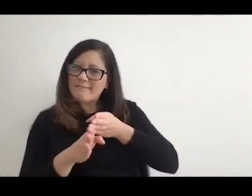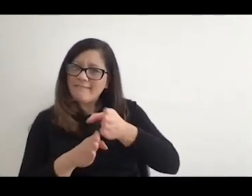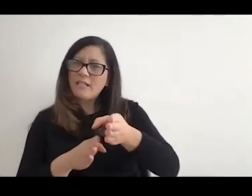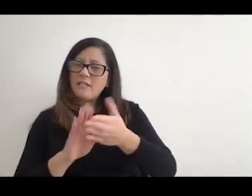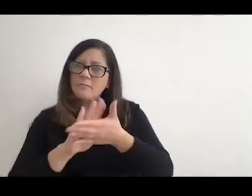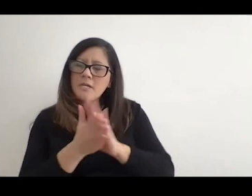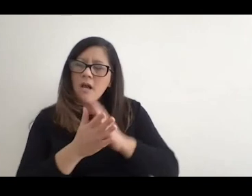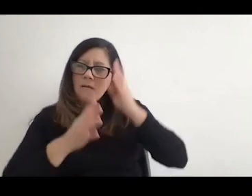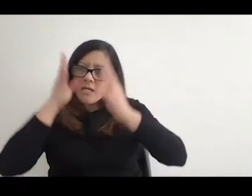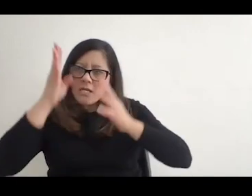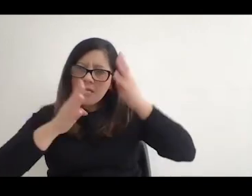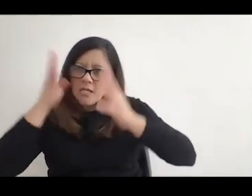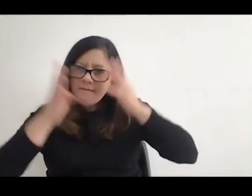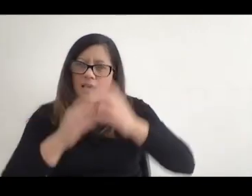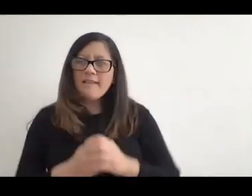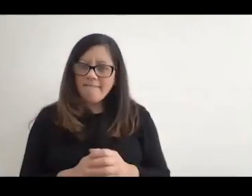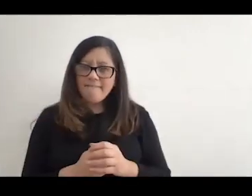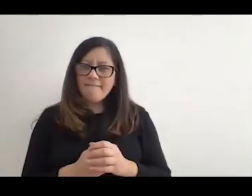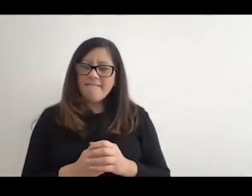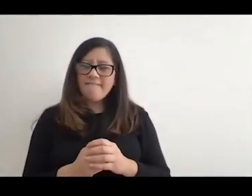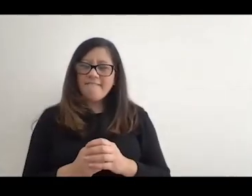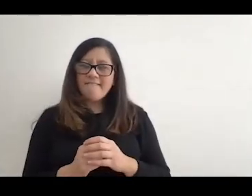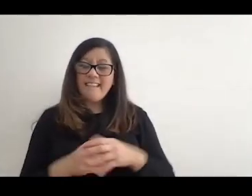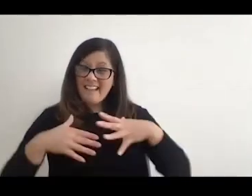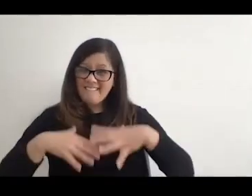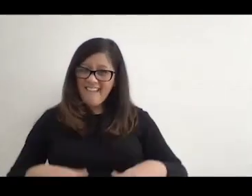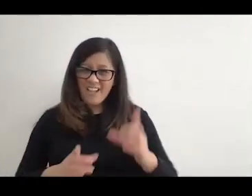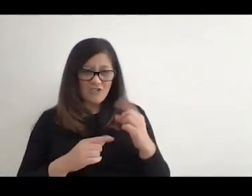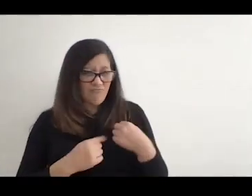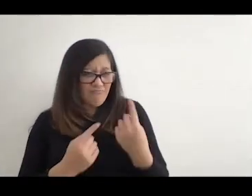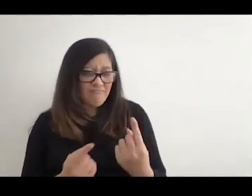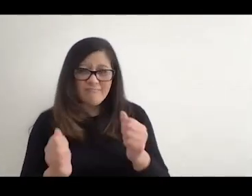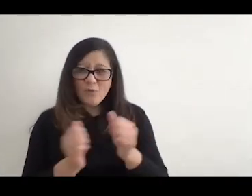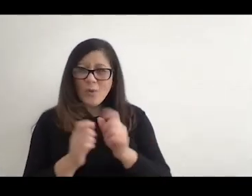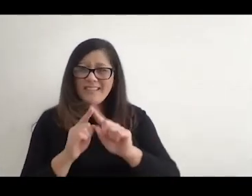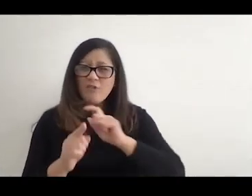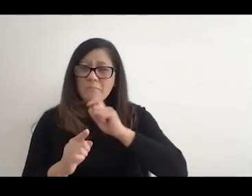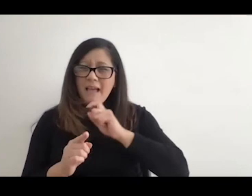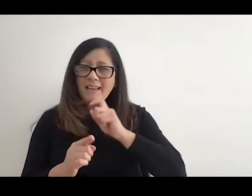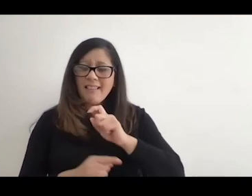with all the fashion waste. It's not just good for people with disabilities and what I've been saying